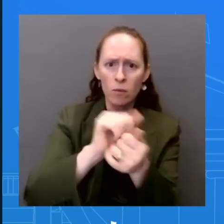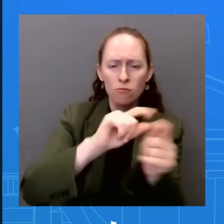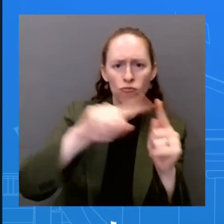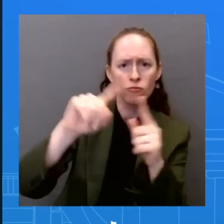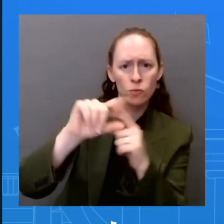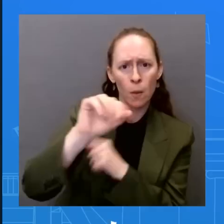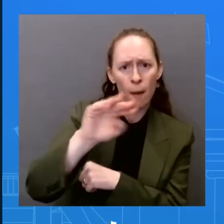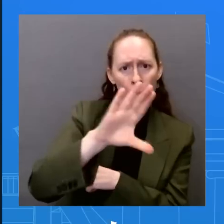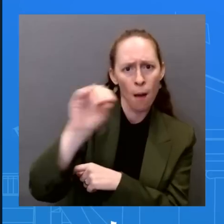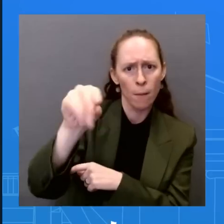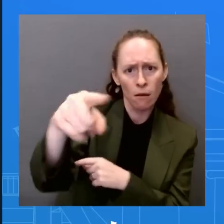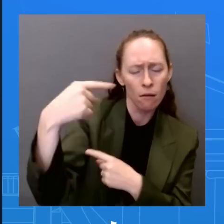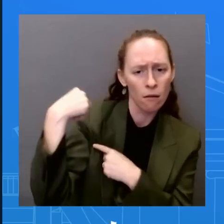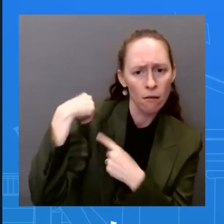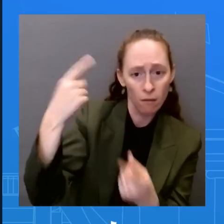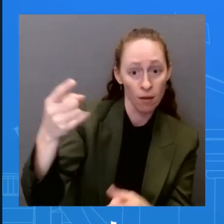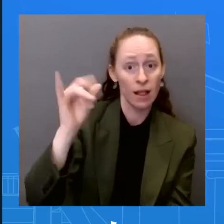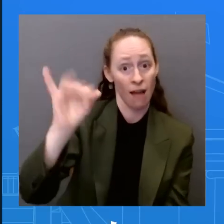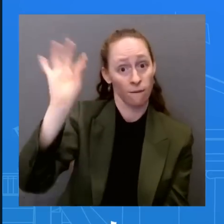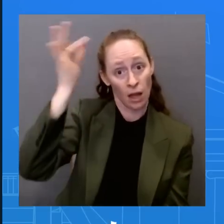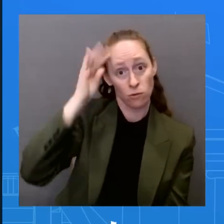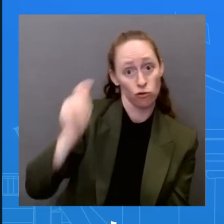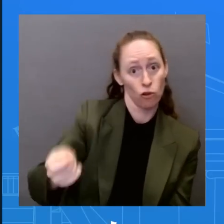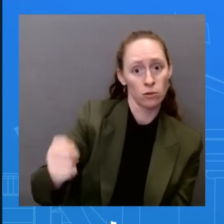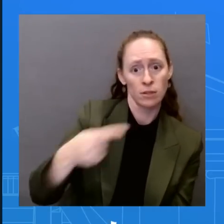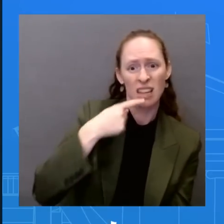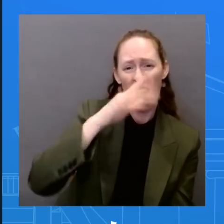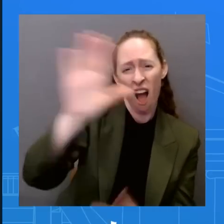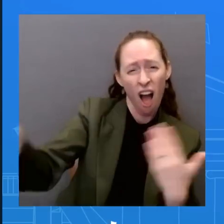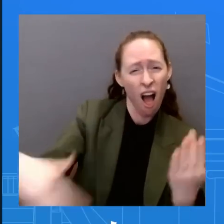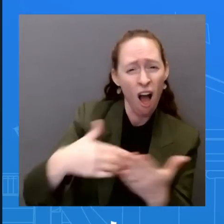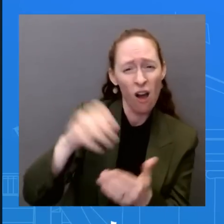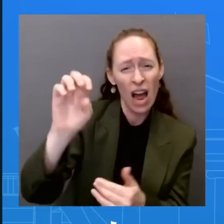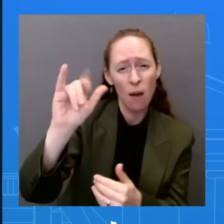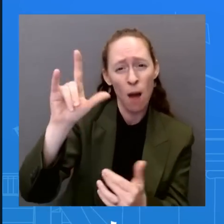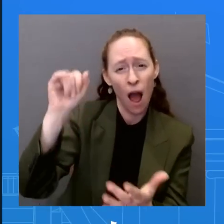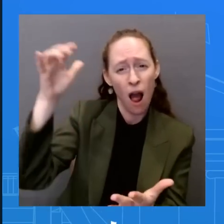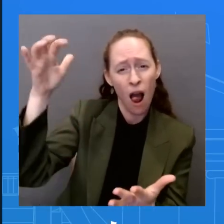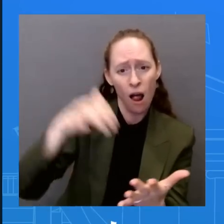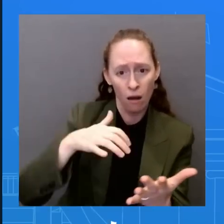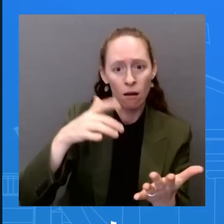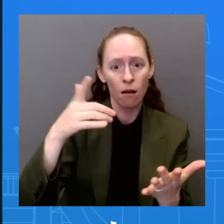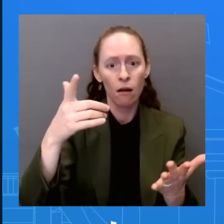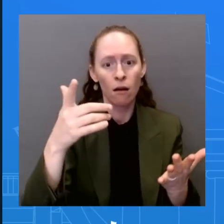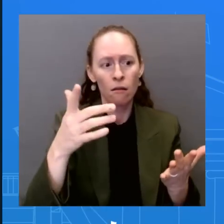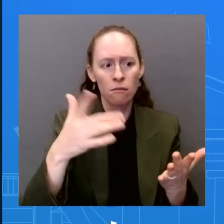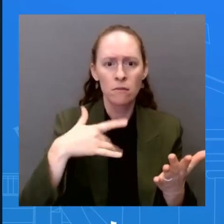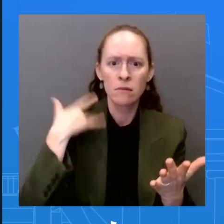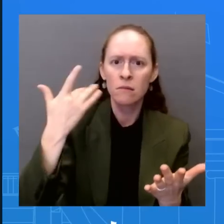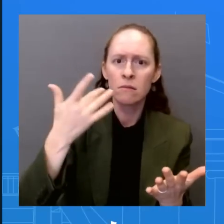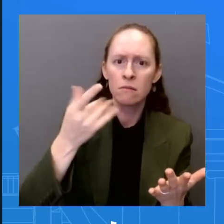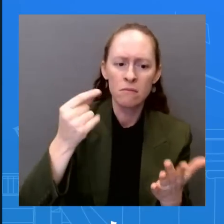And so, again, I'd refer -- would refer you to Department of Justice. A couple of things that I would say, just as a general matter on this: